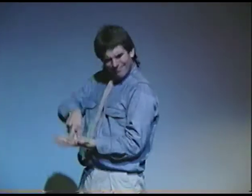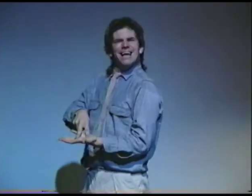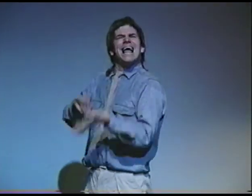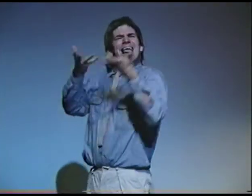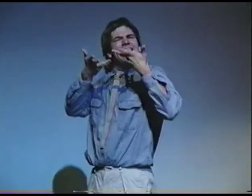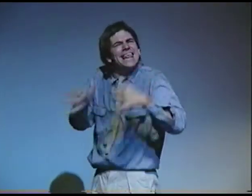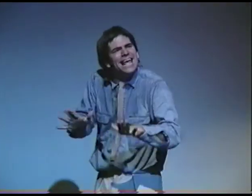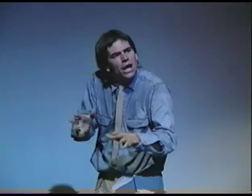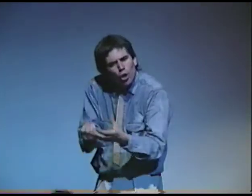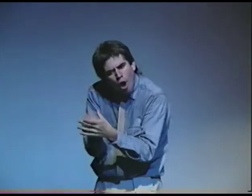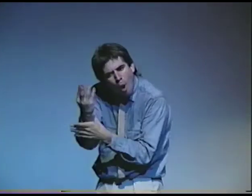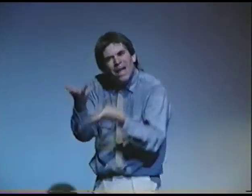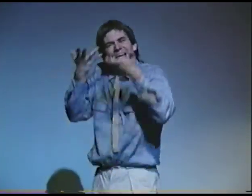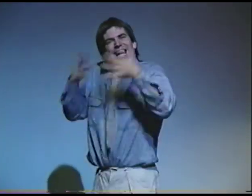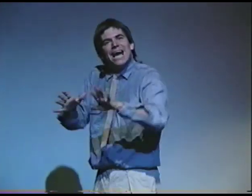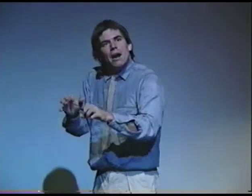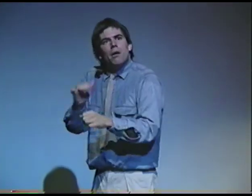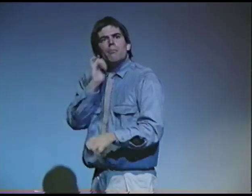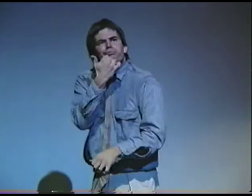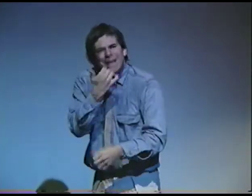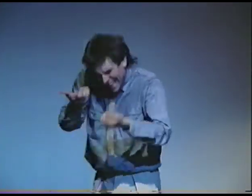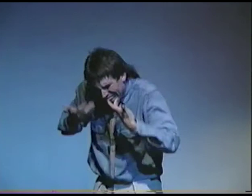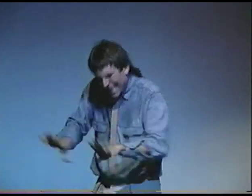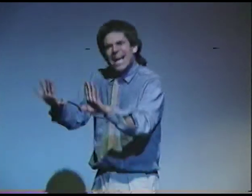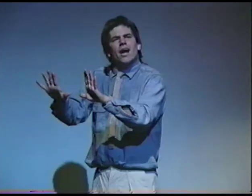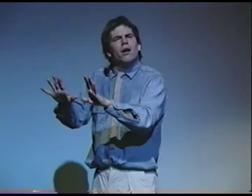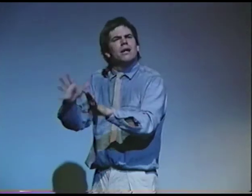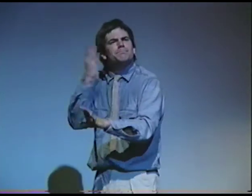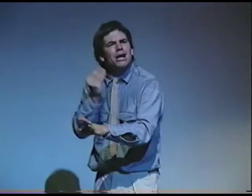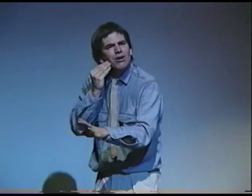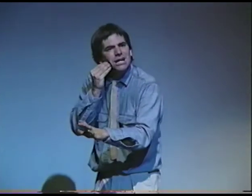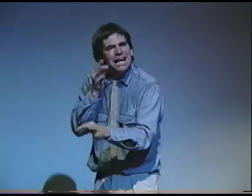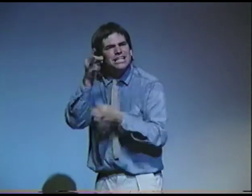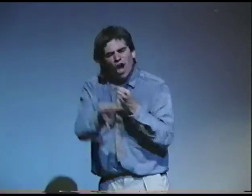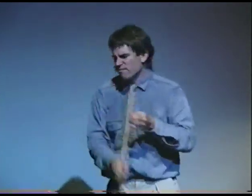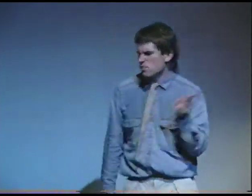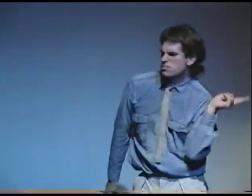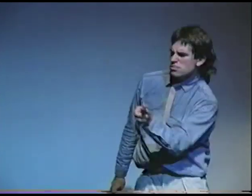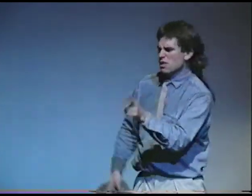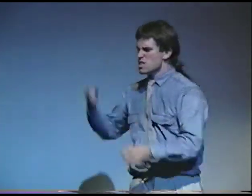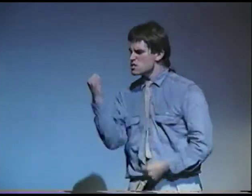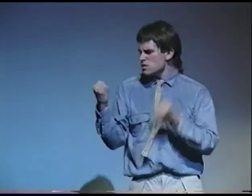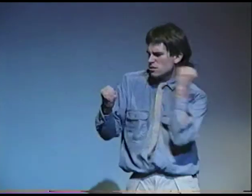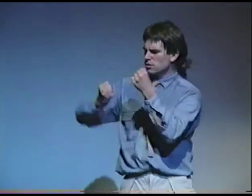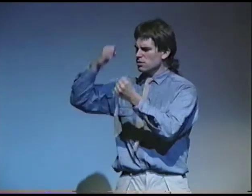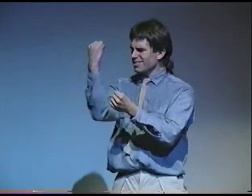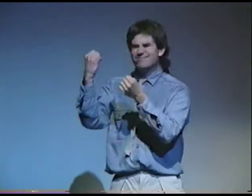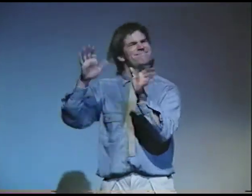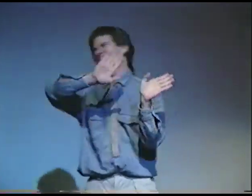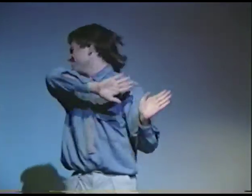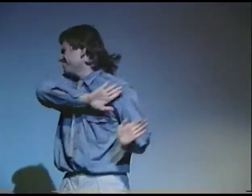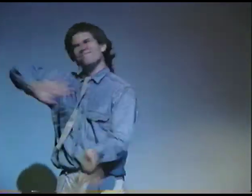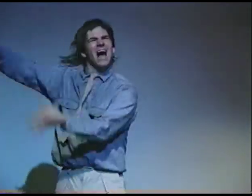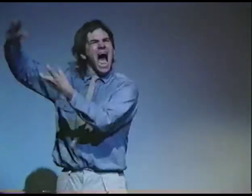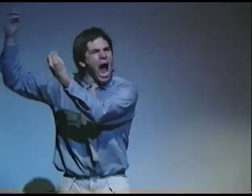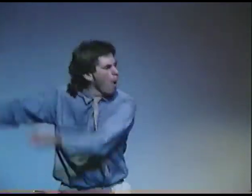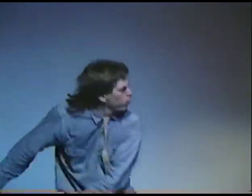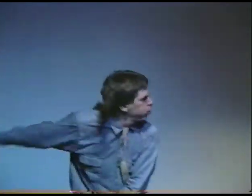do, so we can stand strong. Let it grow. Don't worry about the mistakes. Let it grow. Let it build up.